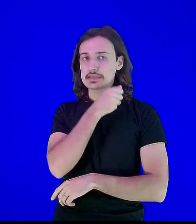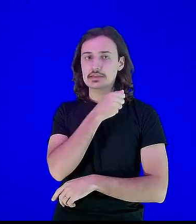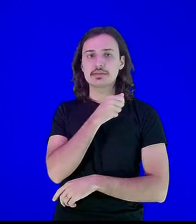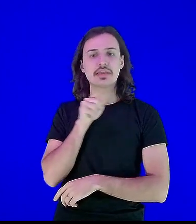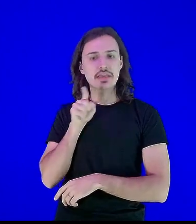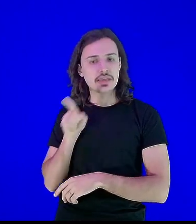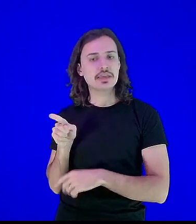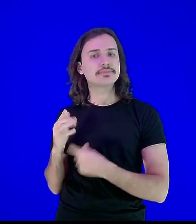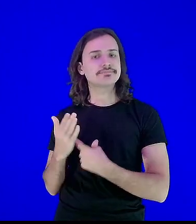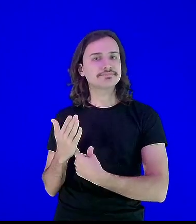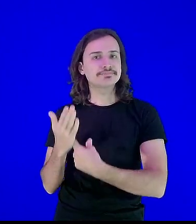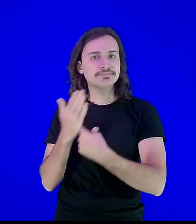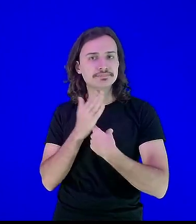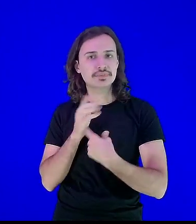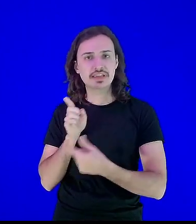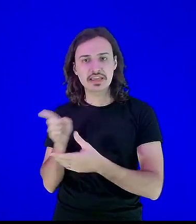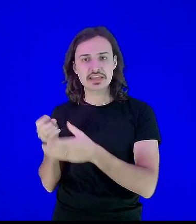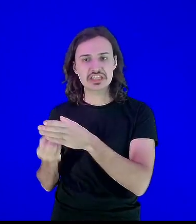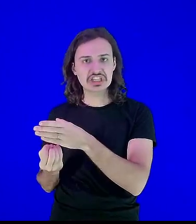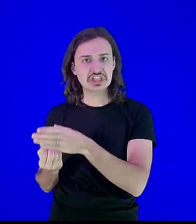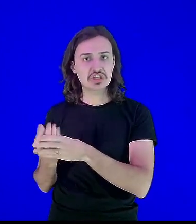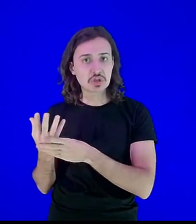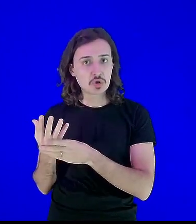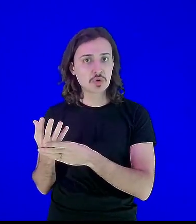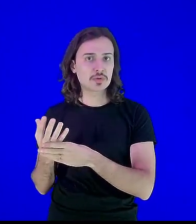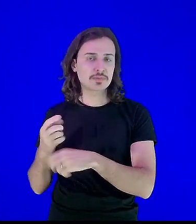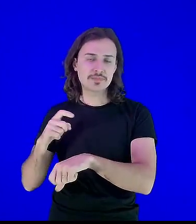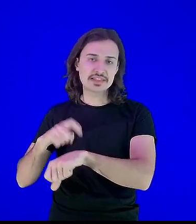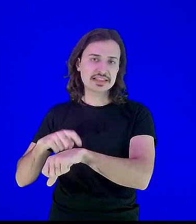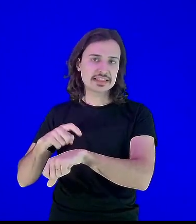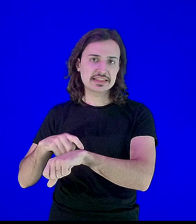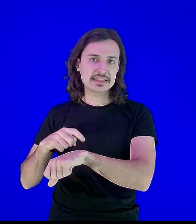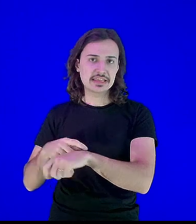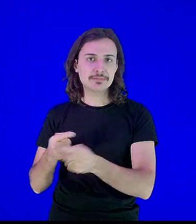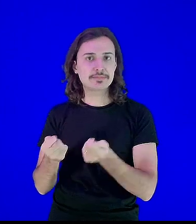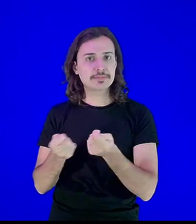and, well, I would not be lost if I hadn't the library